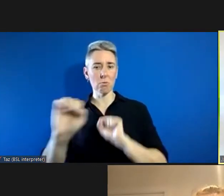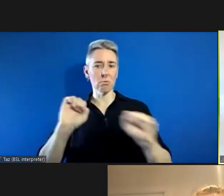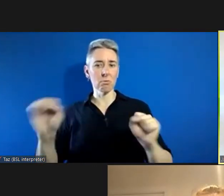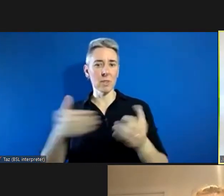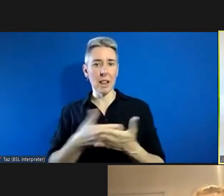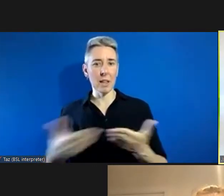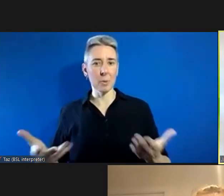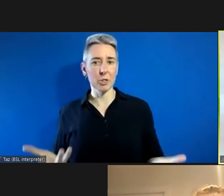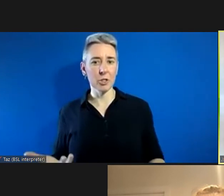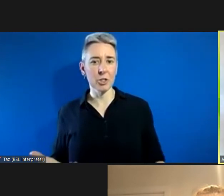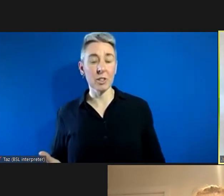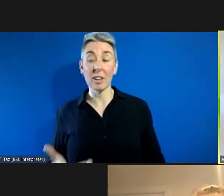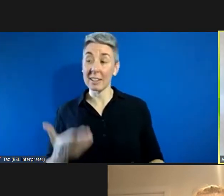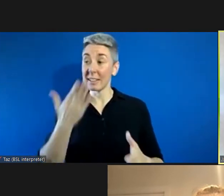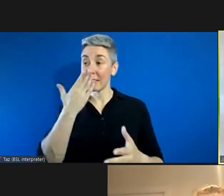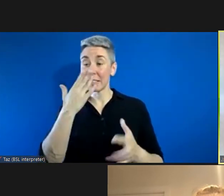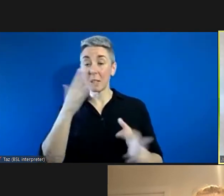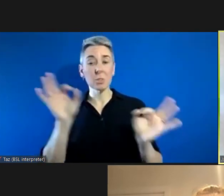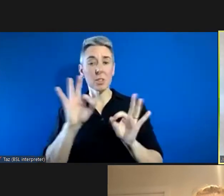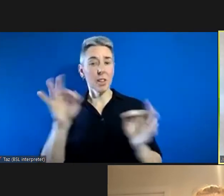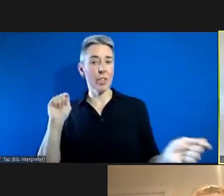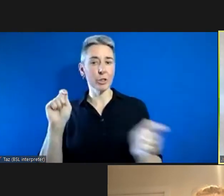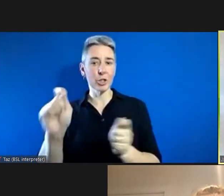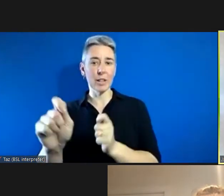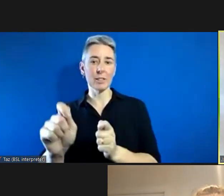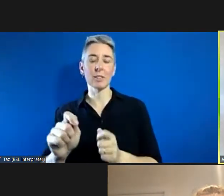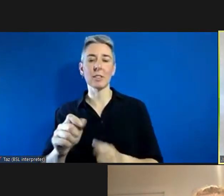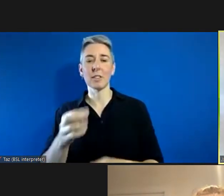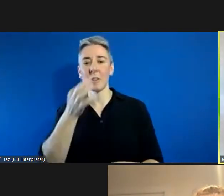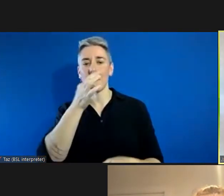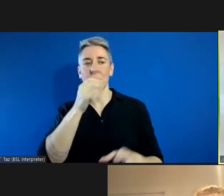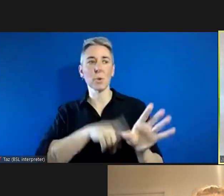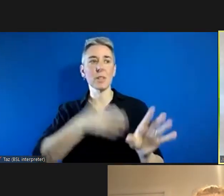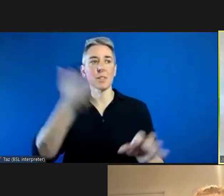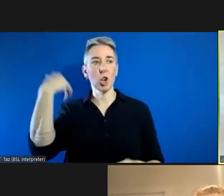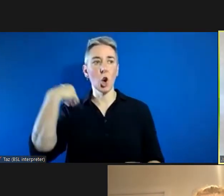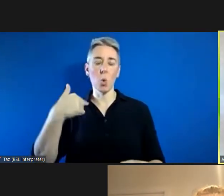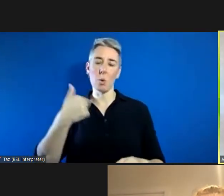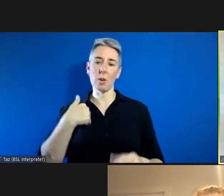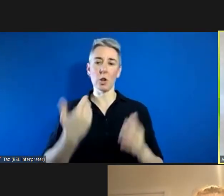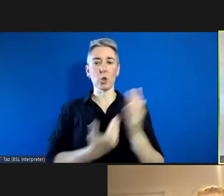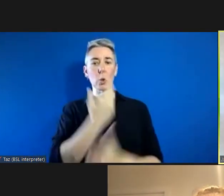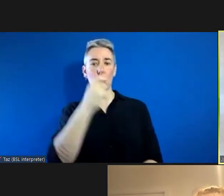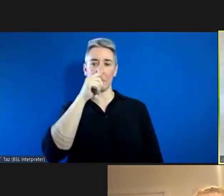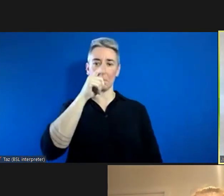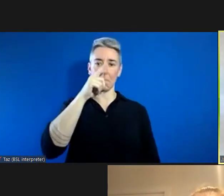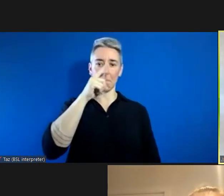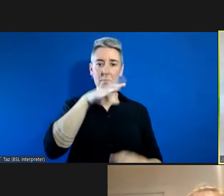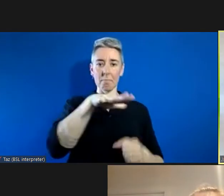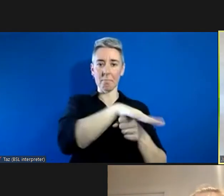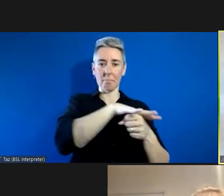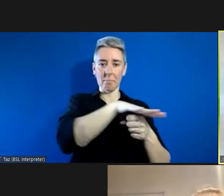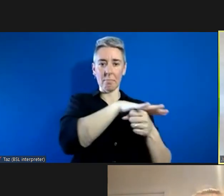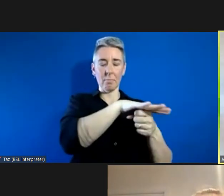nothing seems to have changed to me. A few years ago there was a caff on newly gentrified Bermondsey Street, which has become a sort of metaphor, fot me,